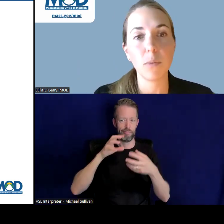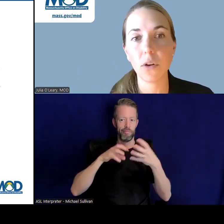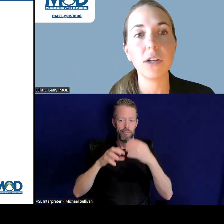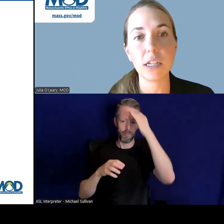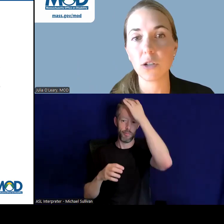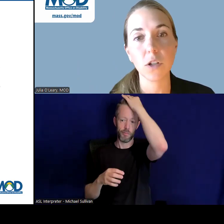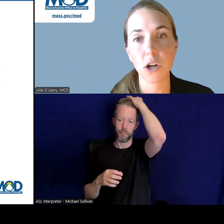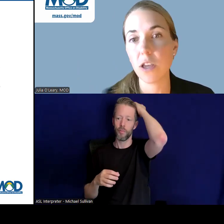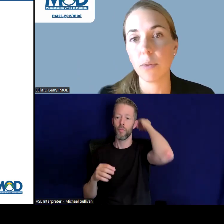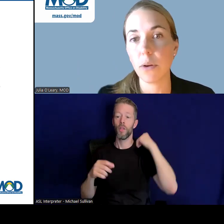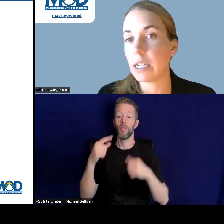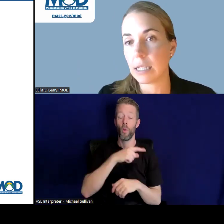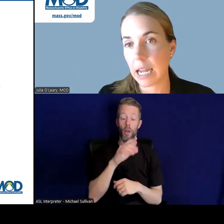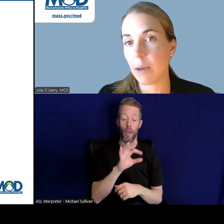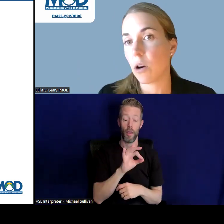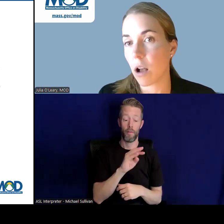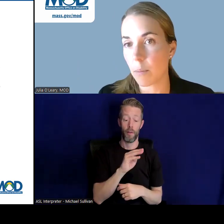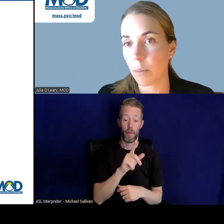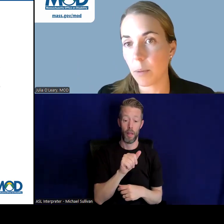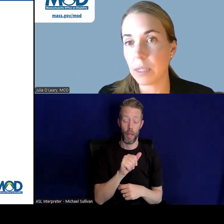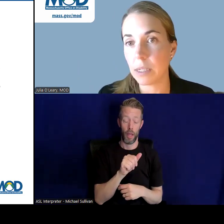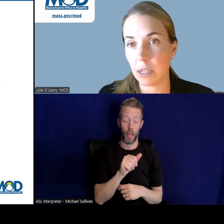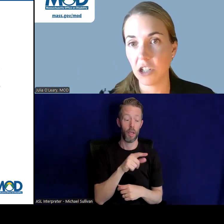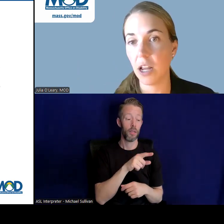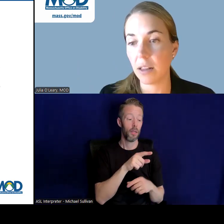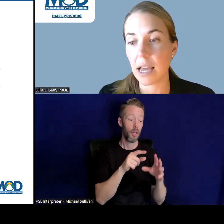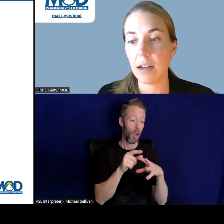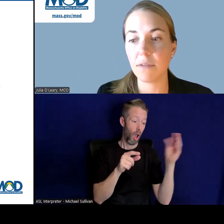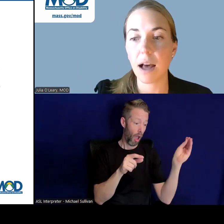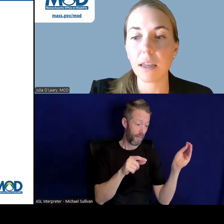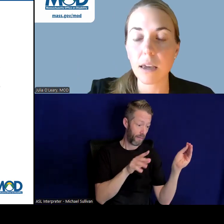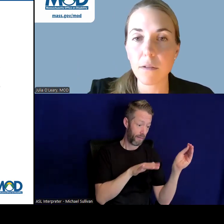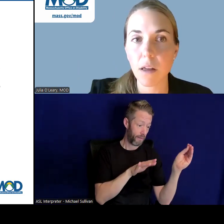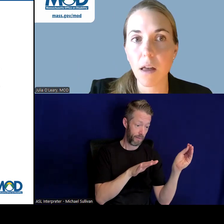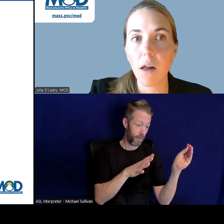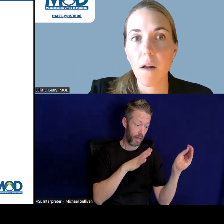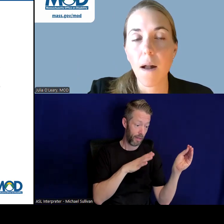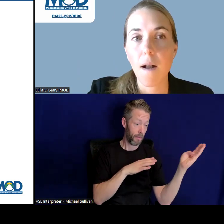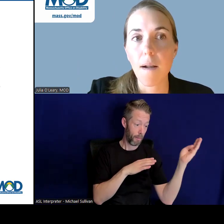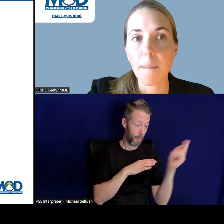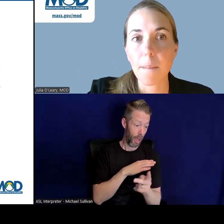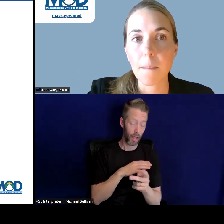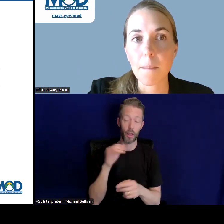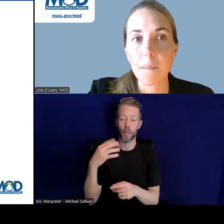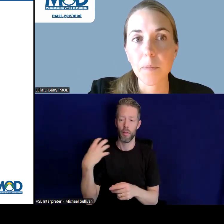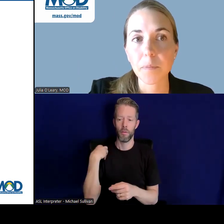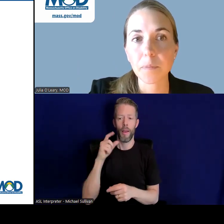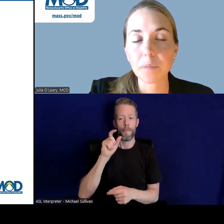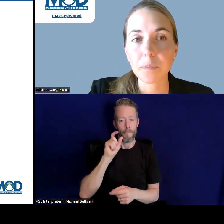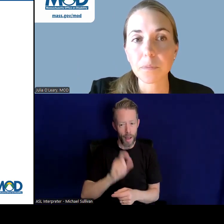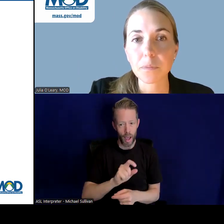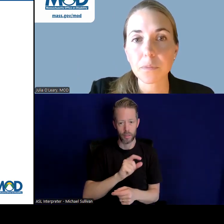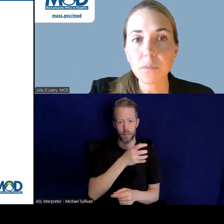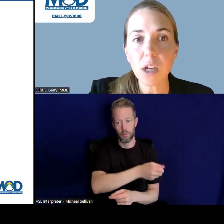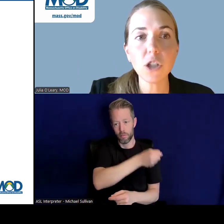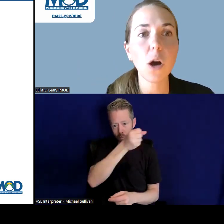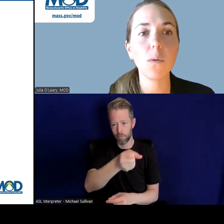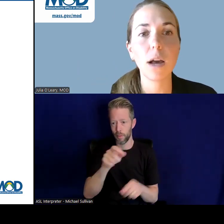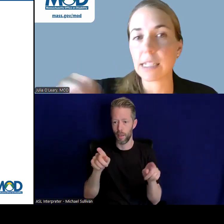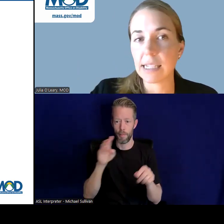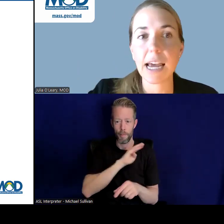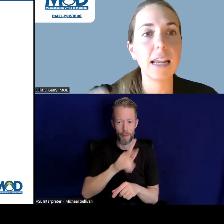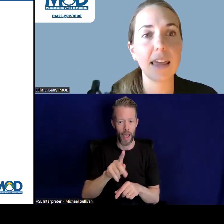You know, under the FMLA, the employer needs to return the employee to the same or comparable position at the end of that leave.